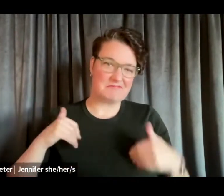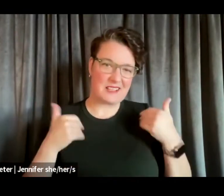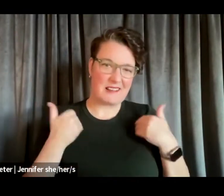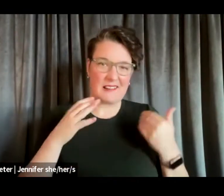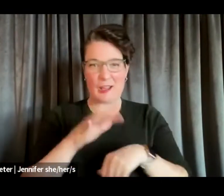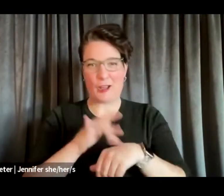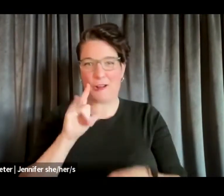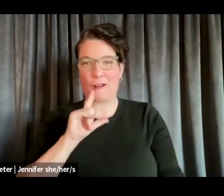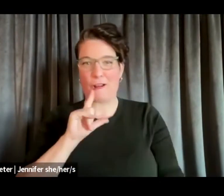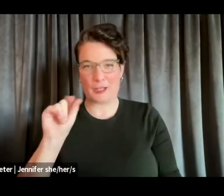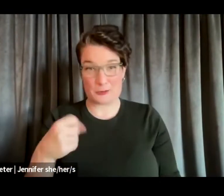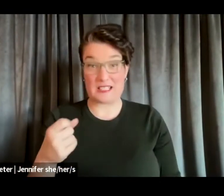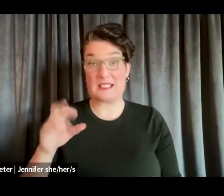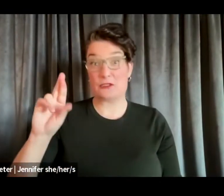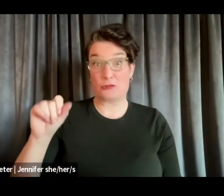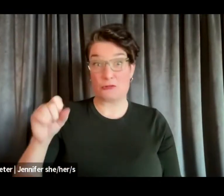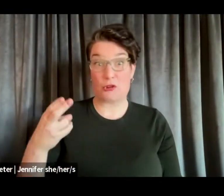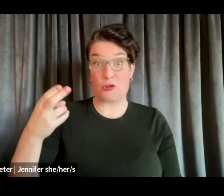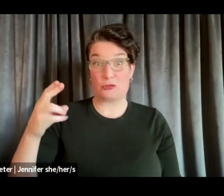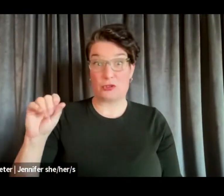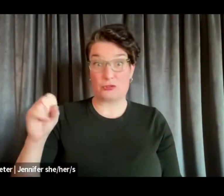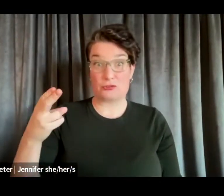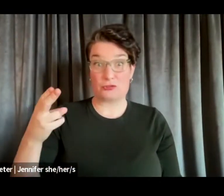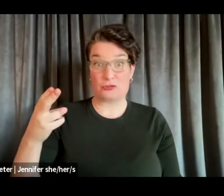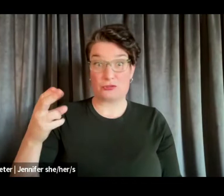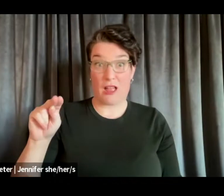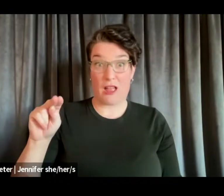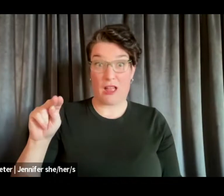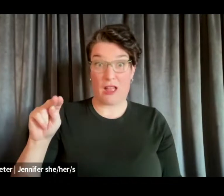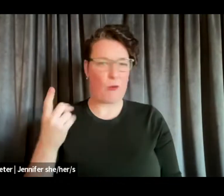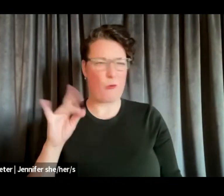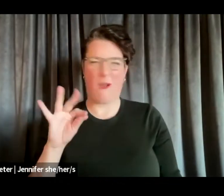So Rosh Hashanah was like one of the only holidays that we celebrated.